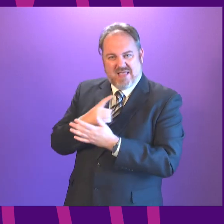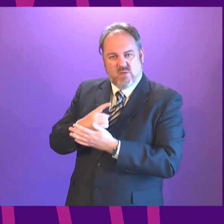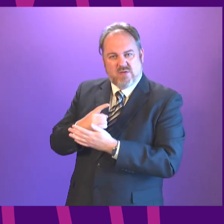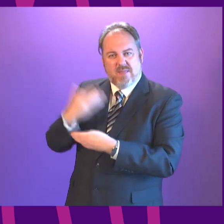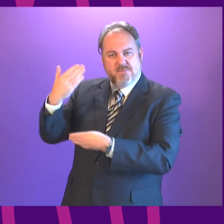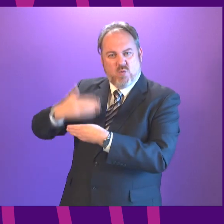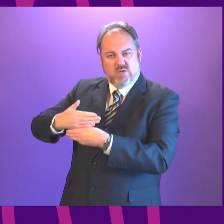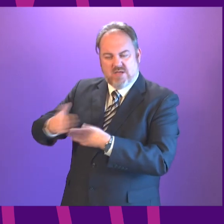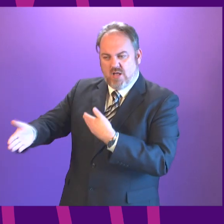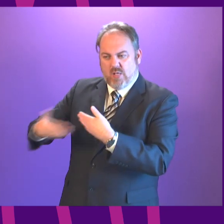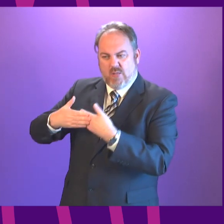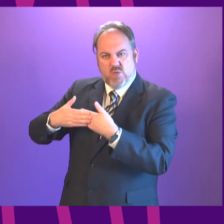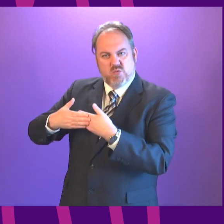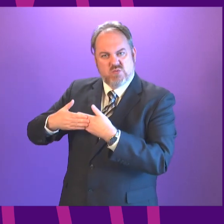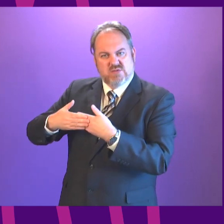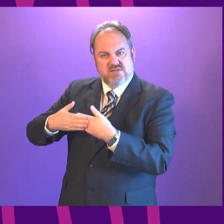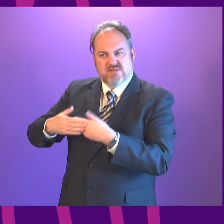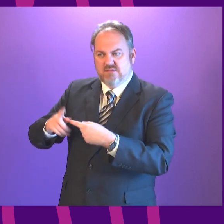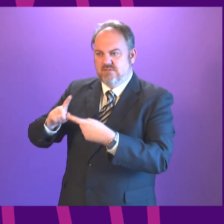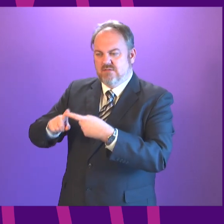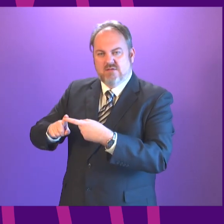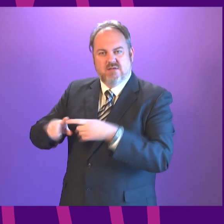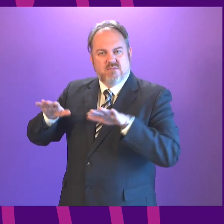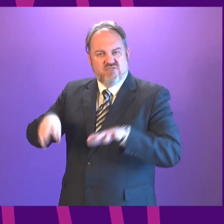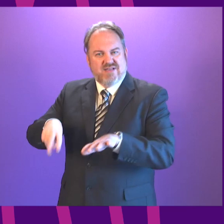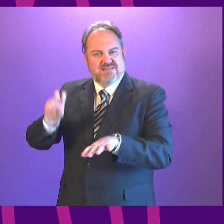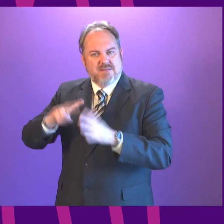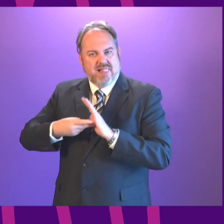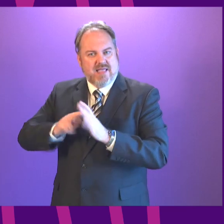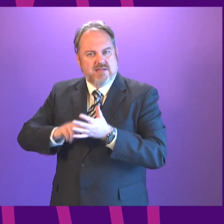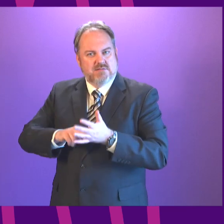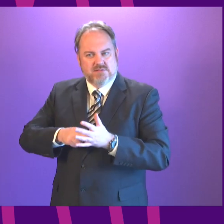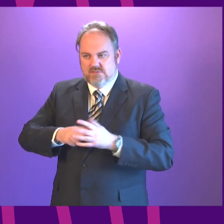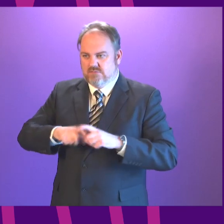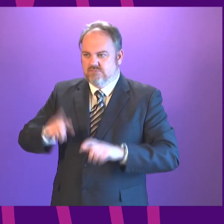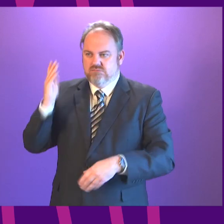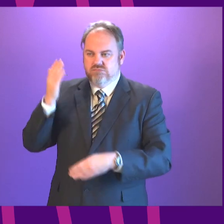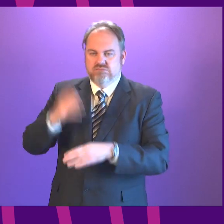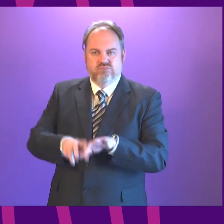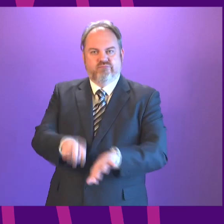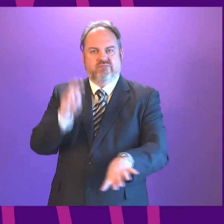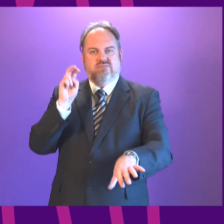now, with Brexit and stockpiling plans being activated, which is a situation that we may